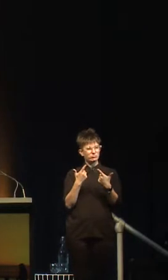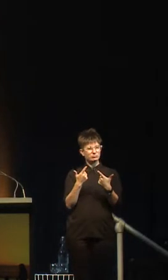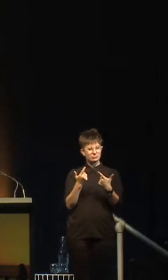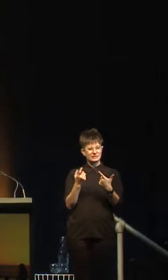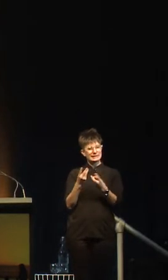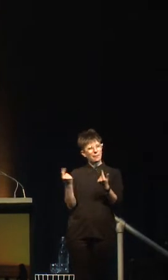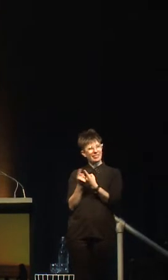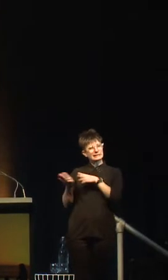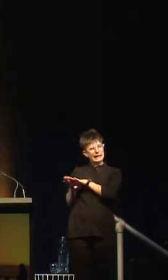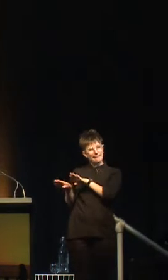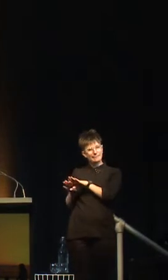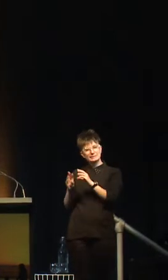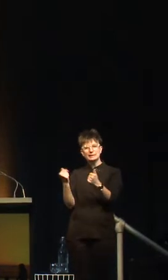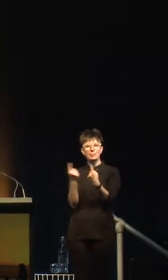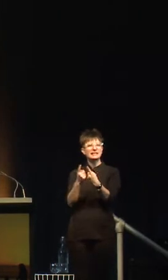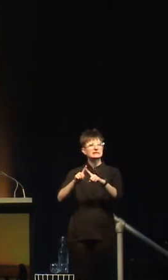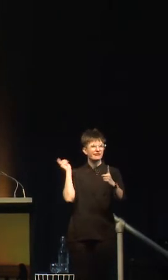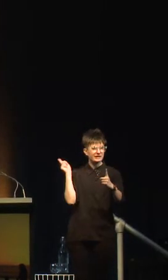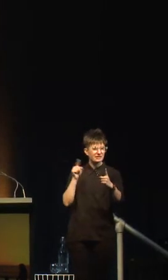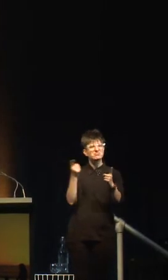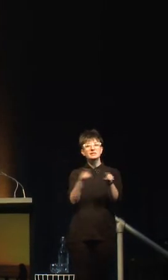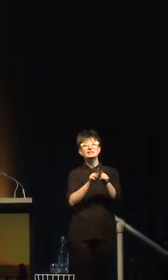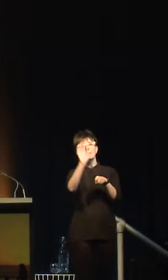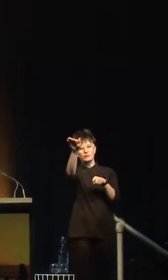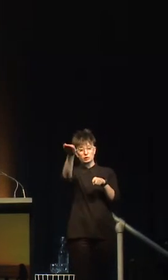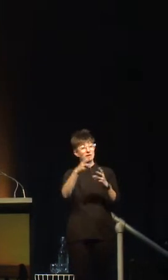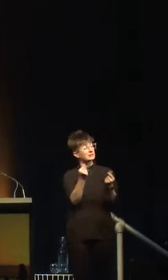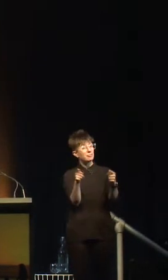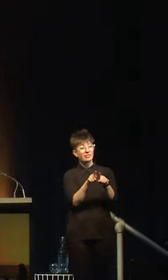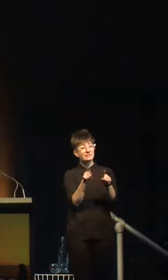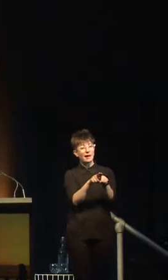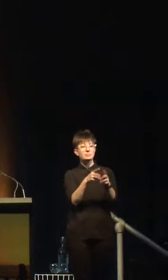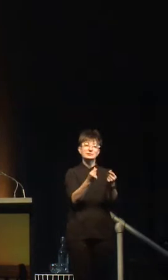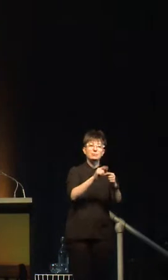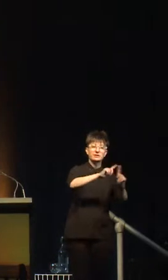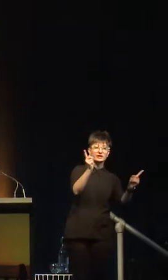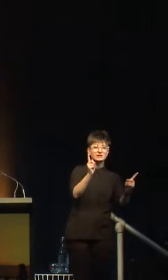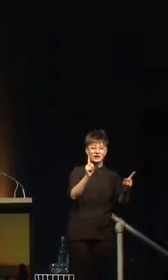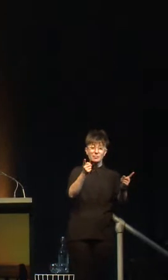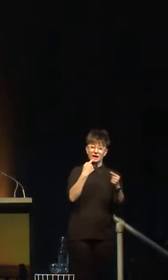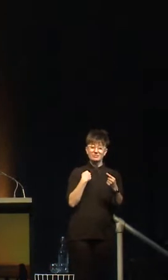we’ll create the technologies that will reinvent ourselves just as humans always have.